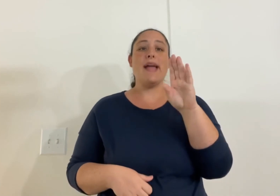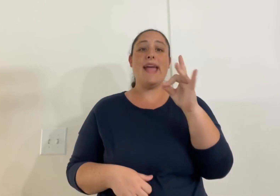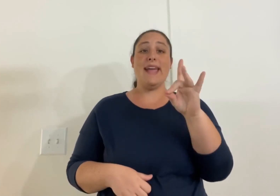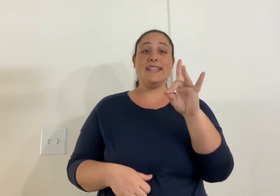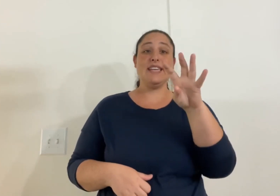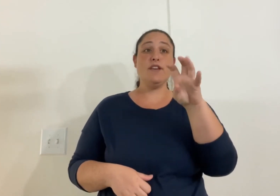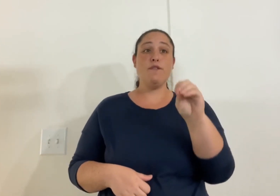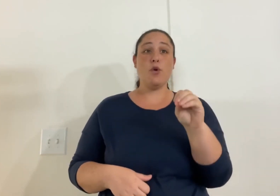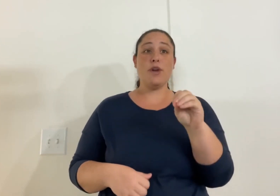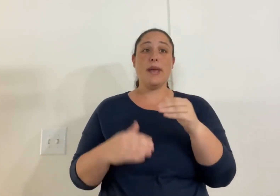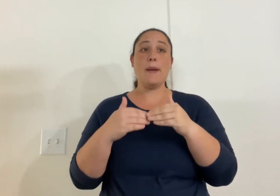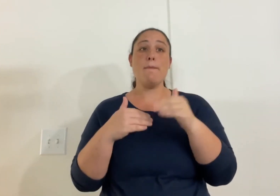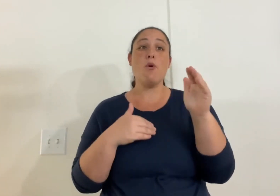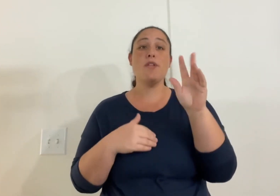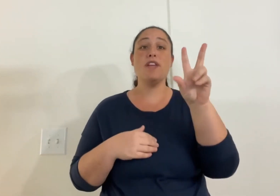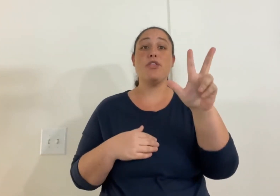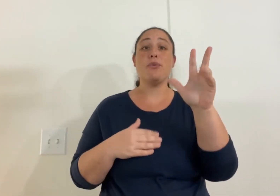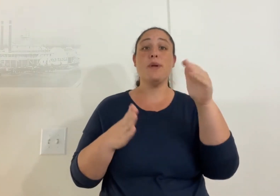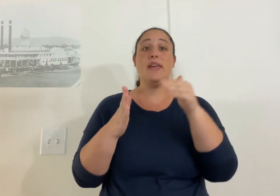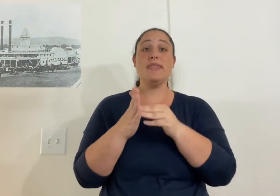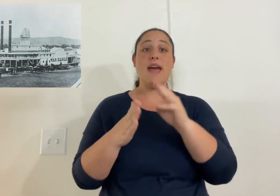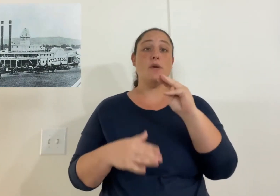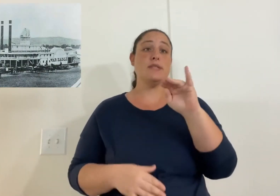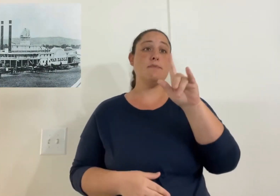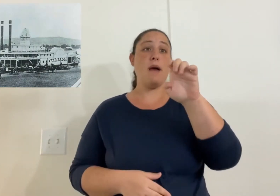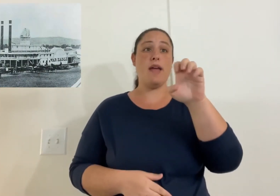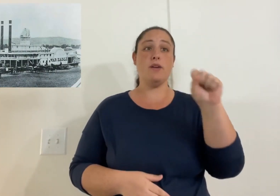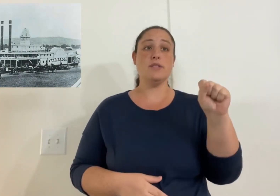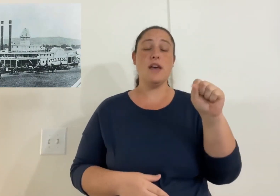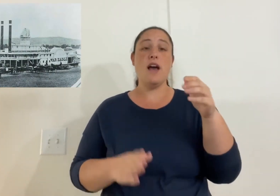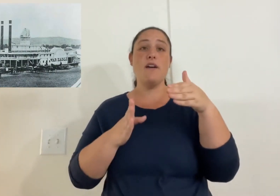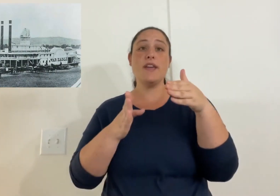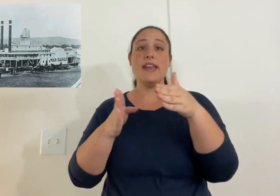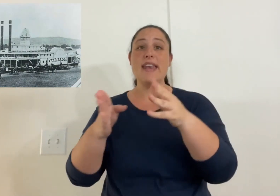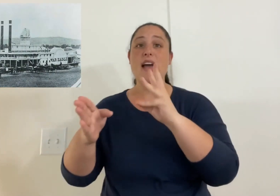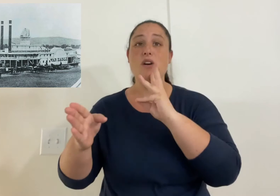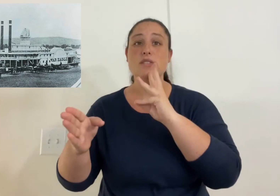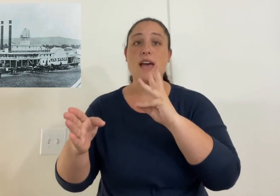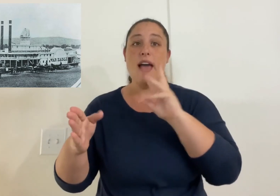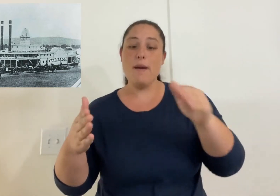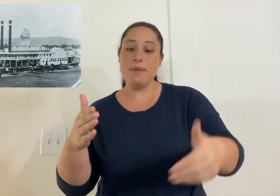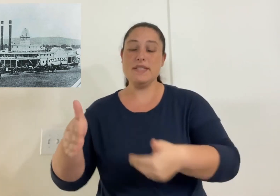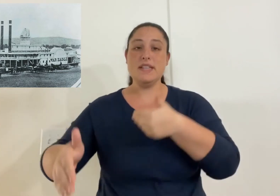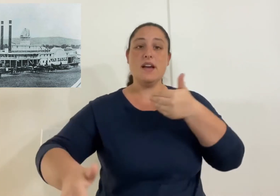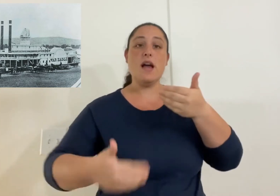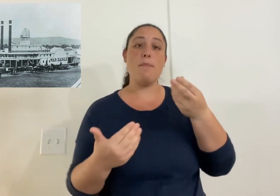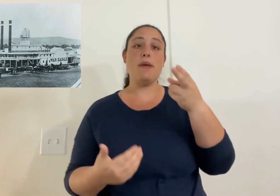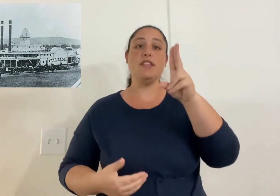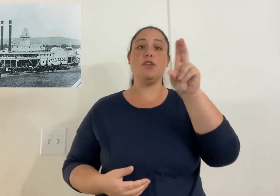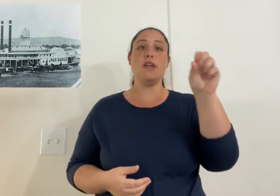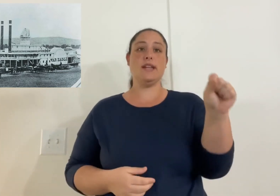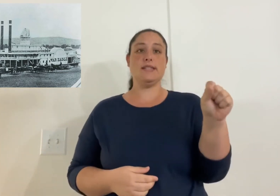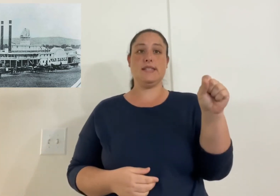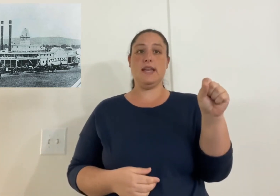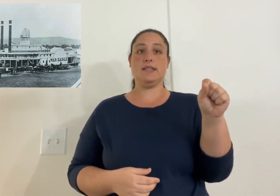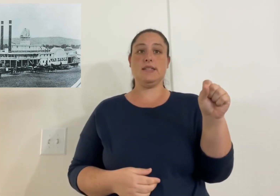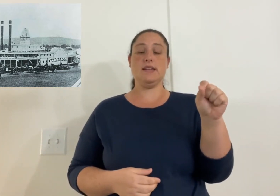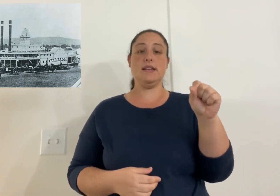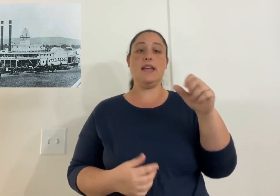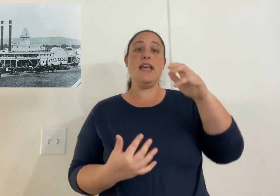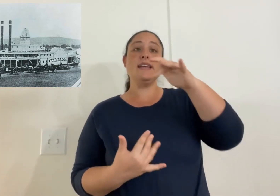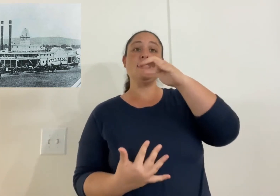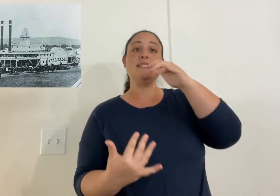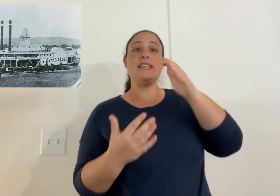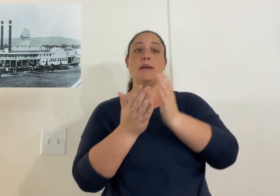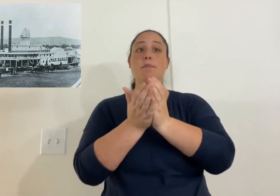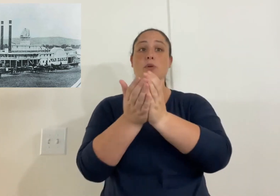By 1840 more than 3,000 miles of canals had been dug in the United States.